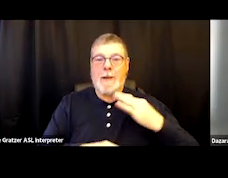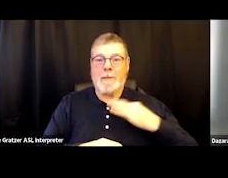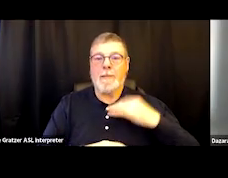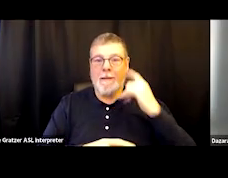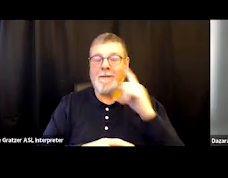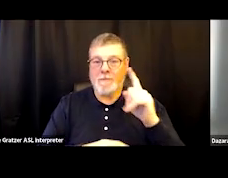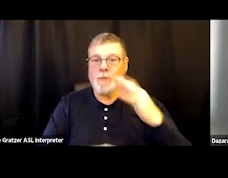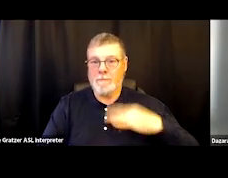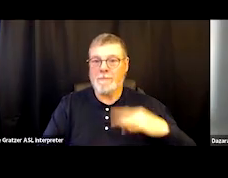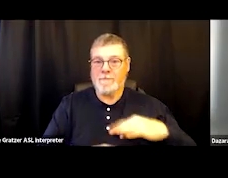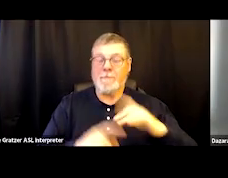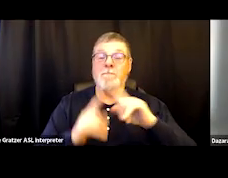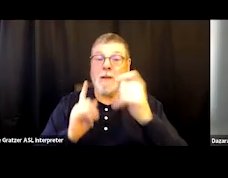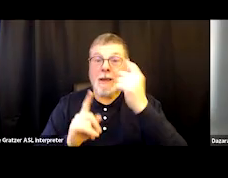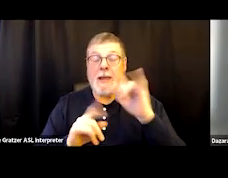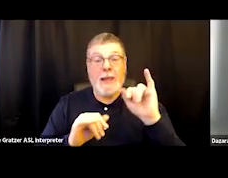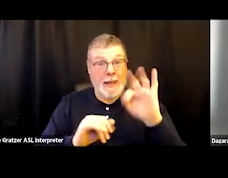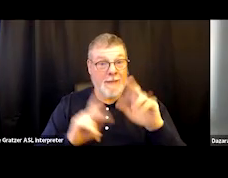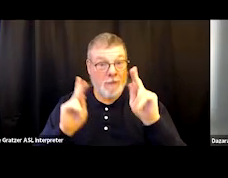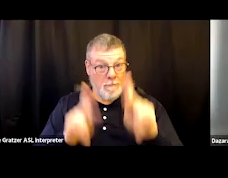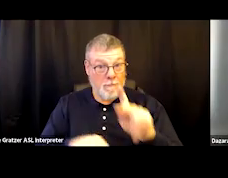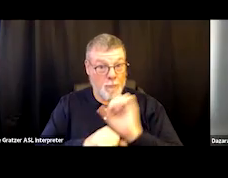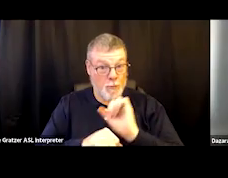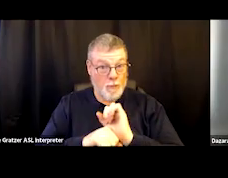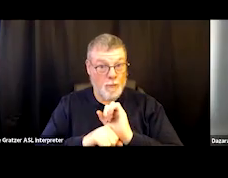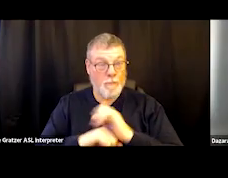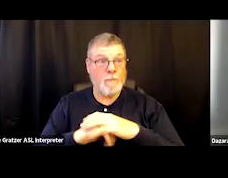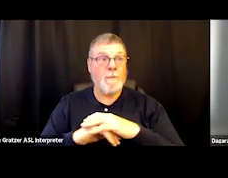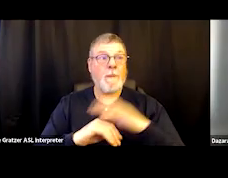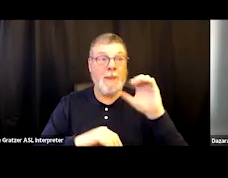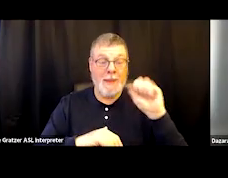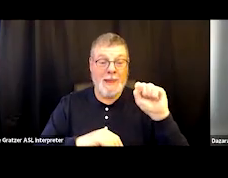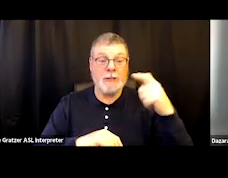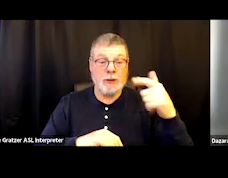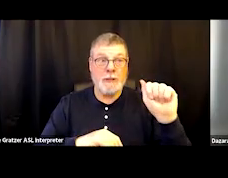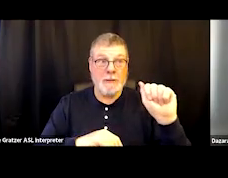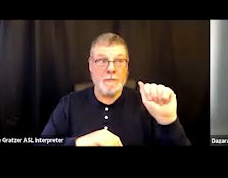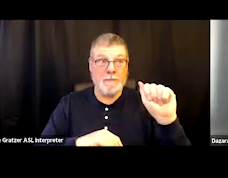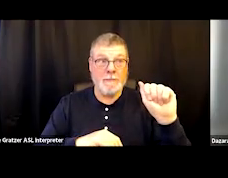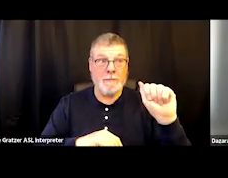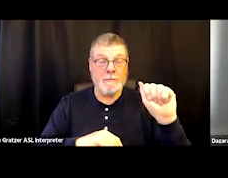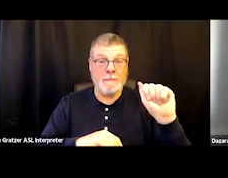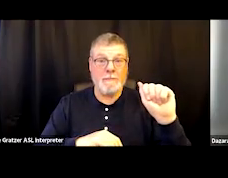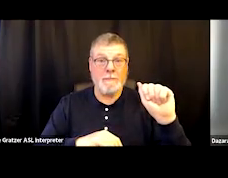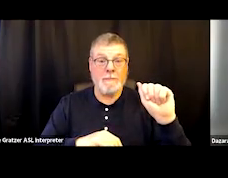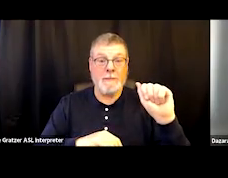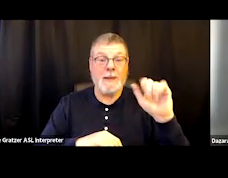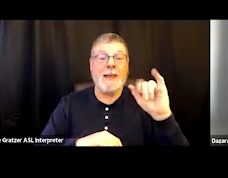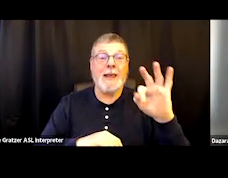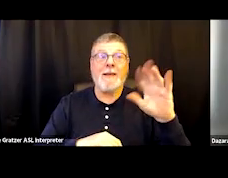they're looking at if the person is working. And if they're working at SGA. And so if the answer is no,